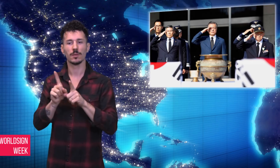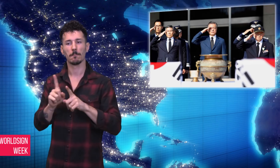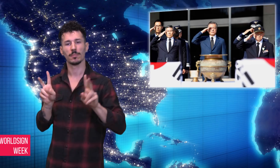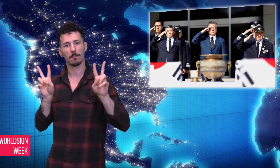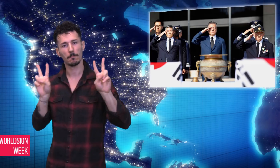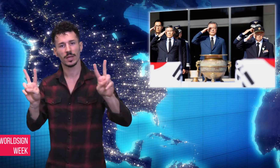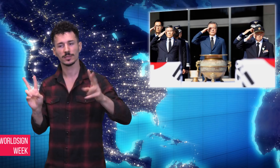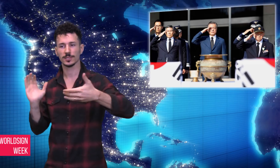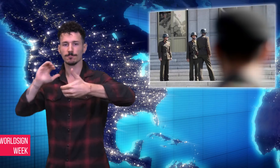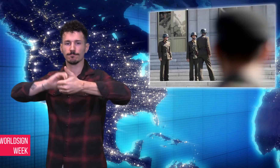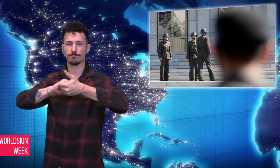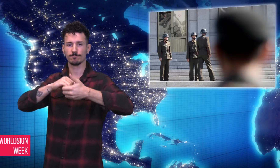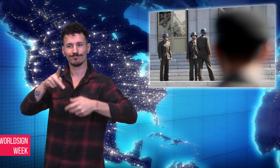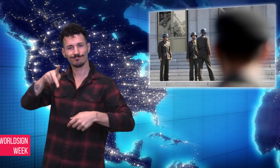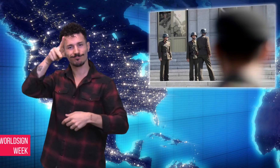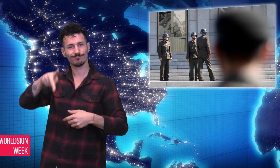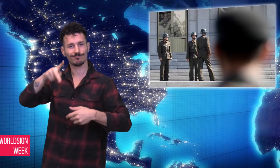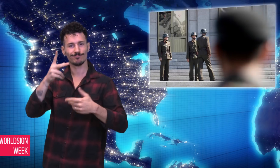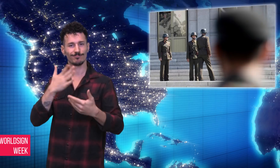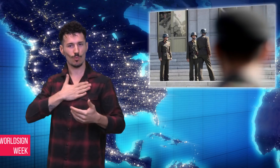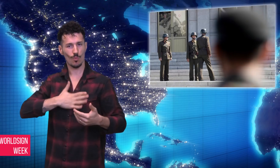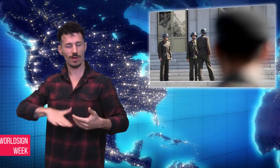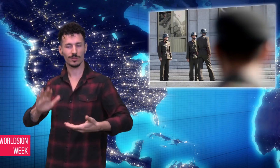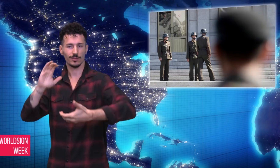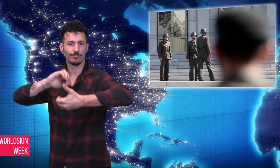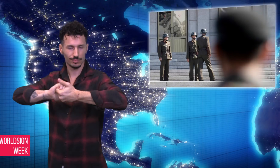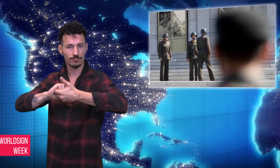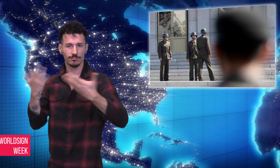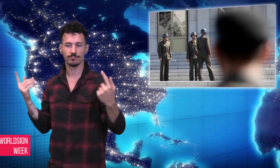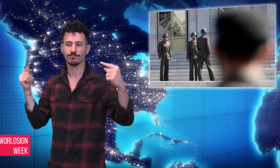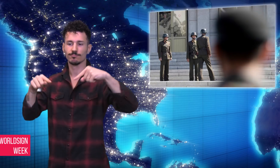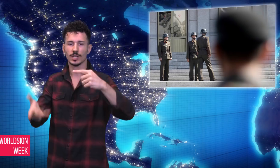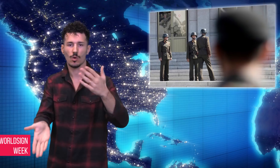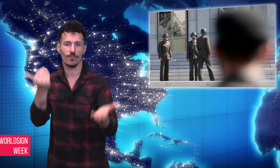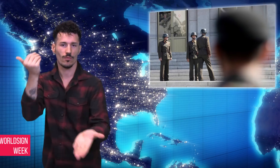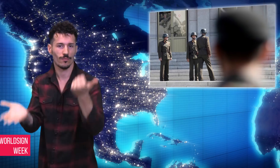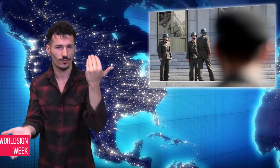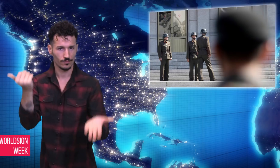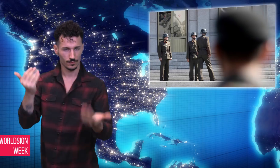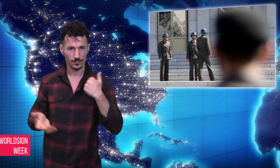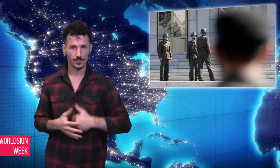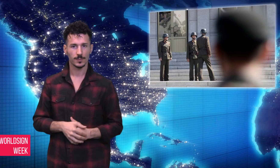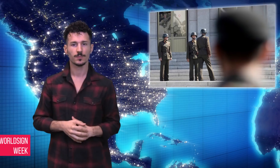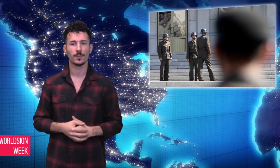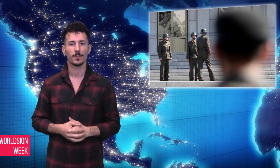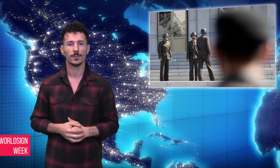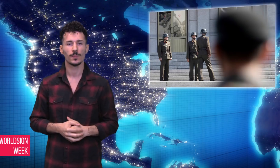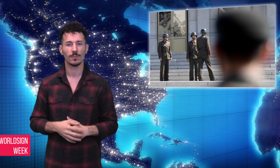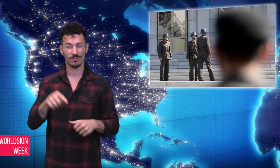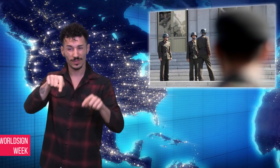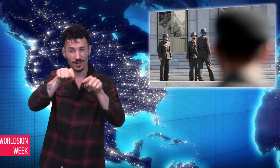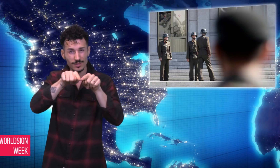to be scattered through the 248 kilometers that separate the